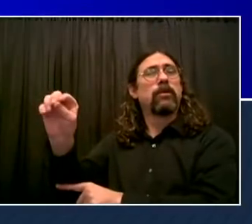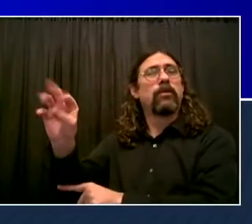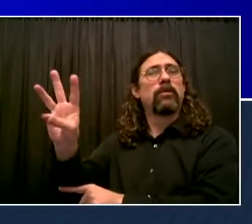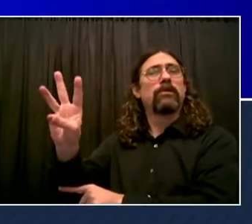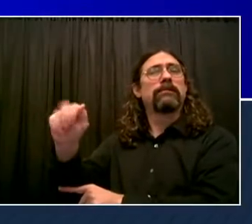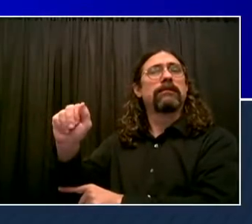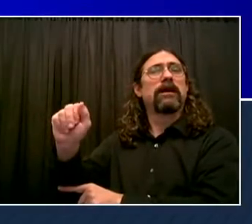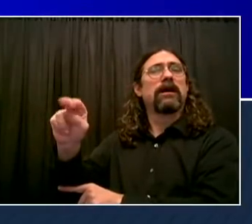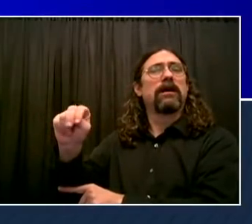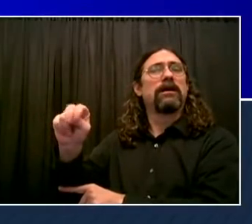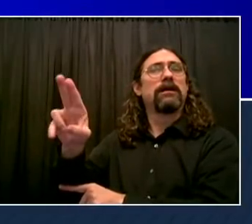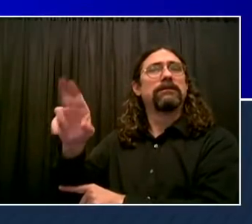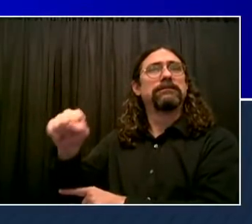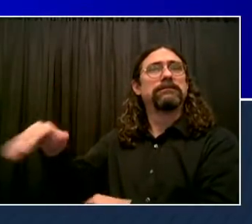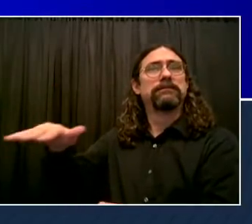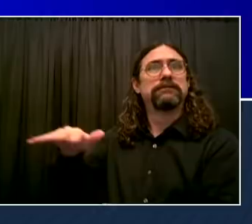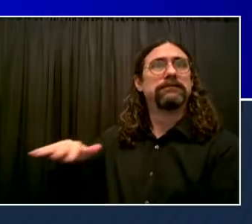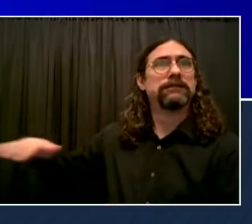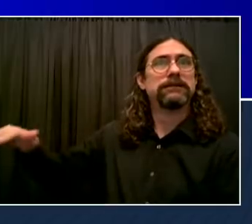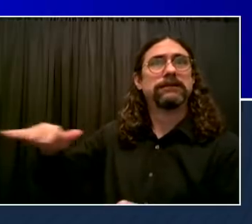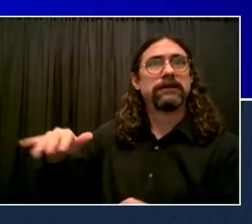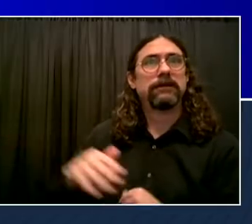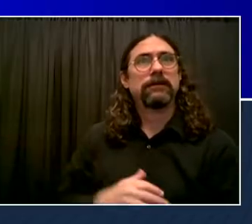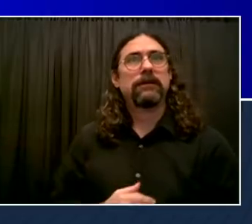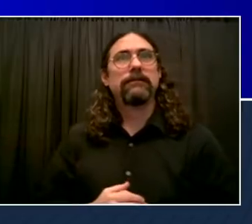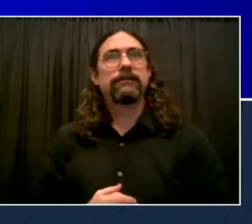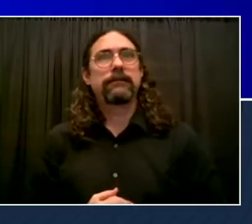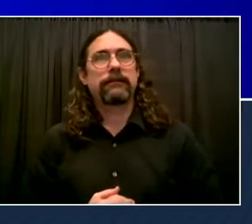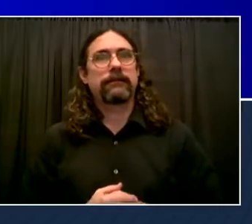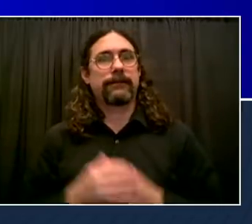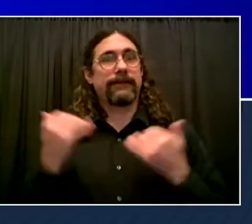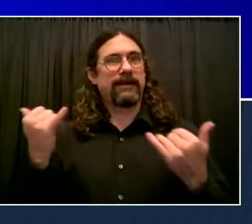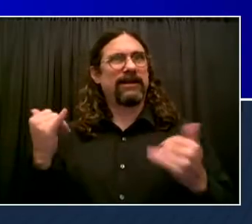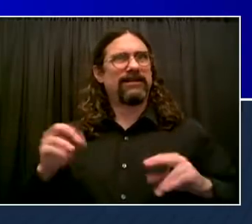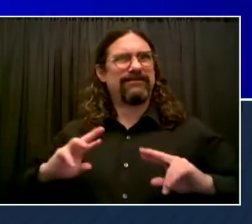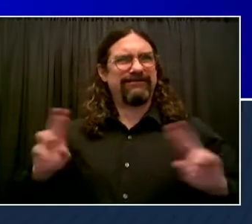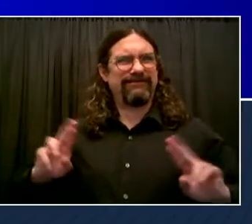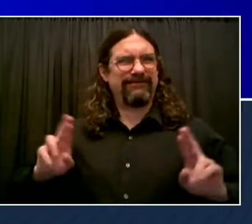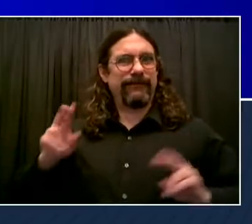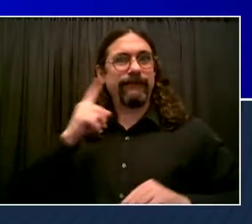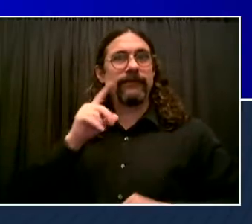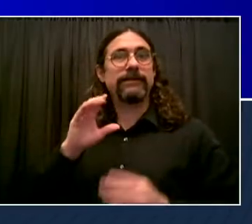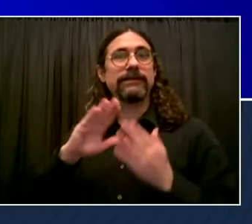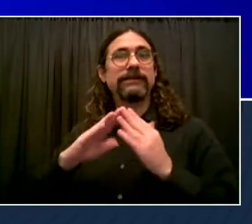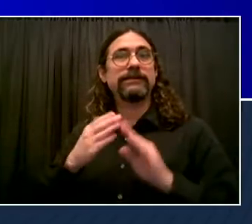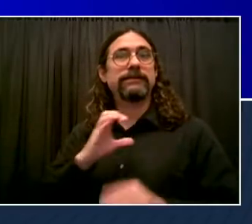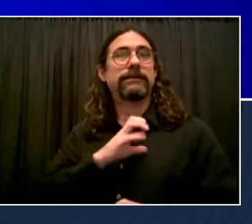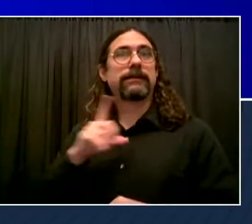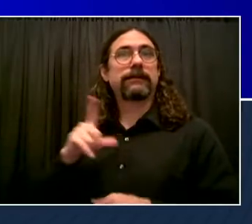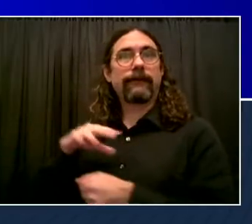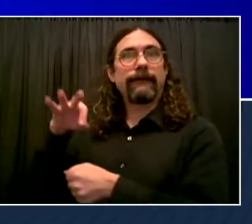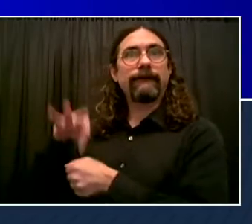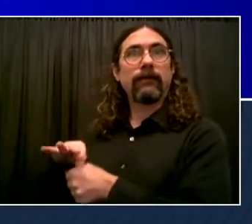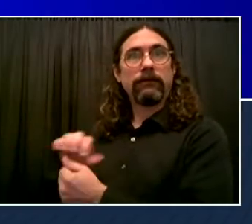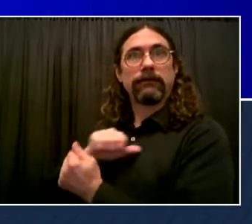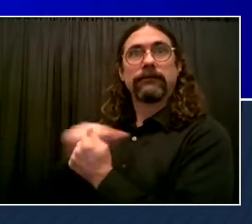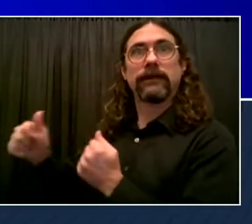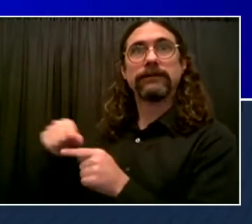TODAY AFTER A